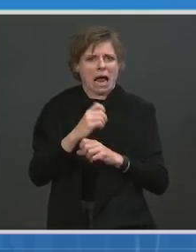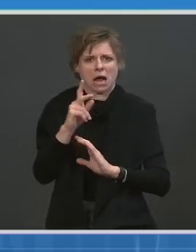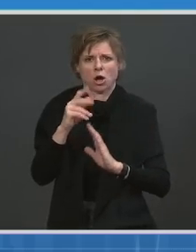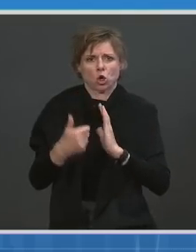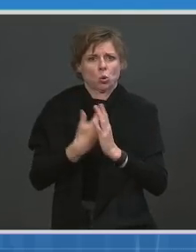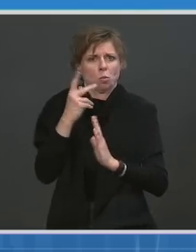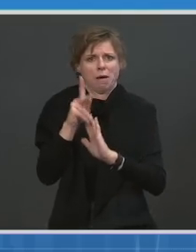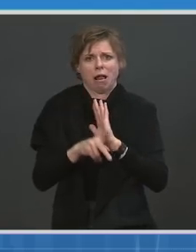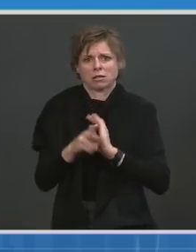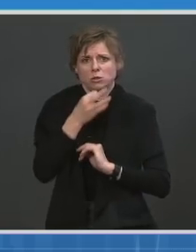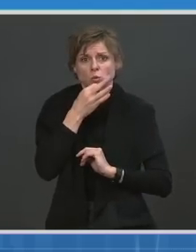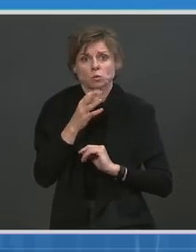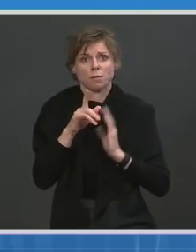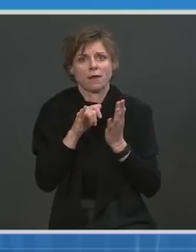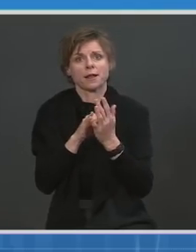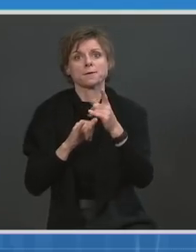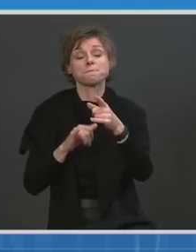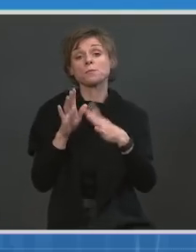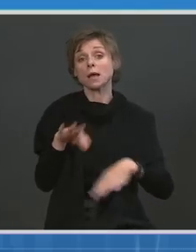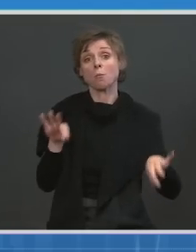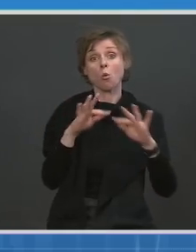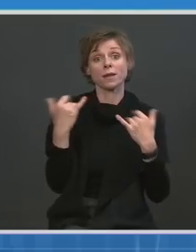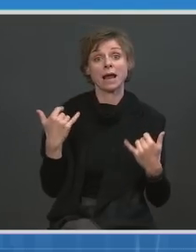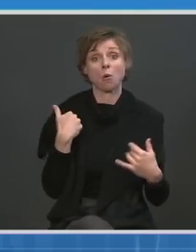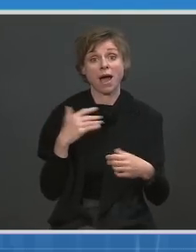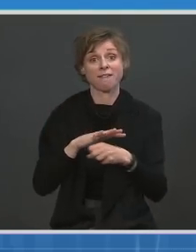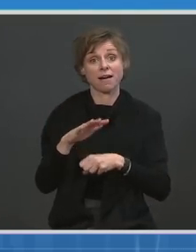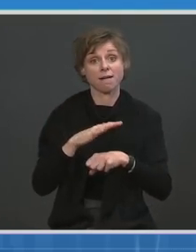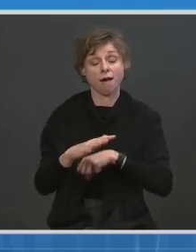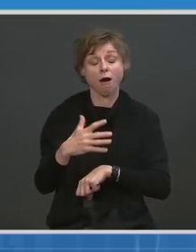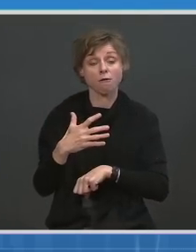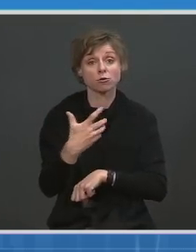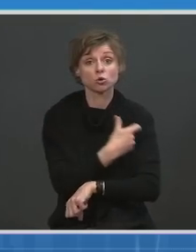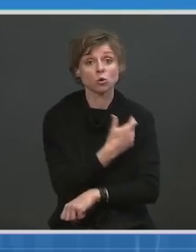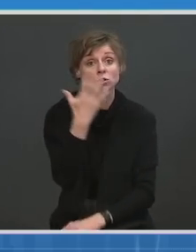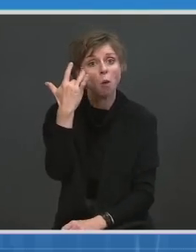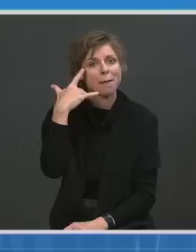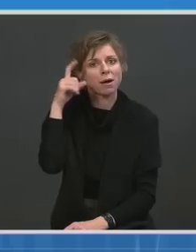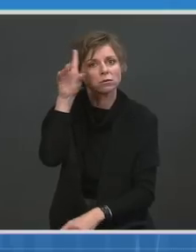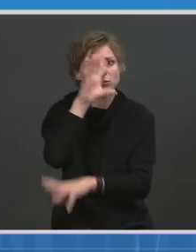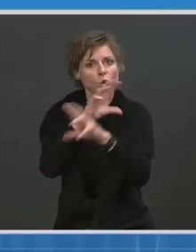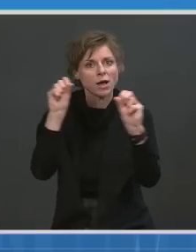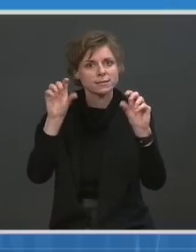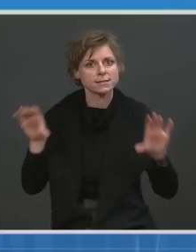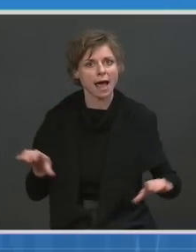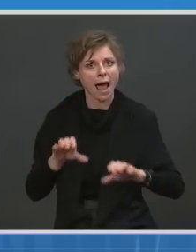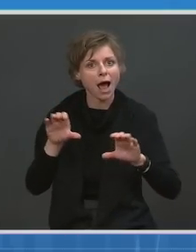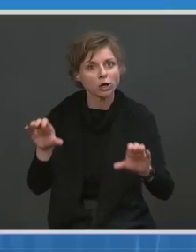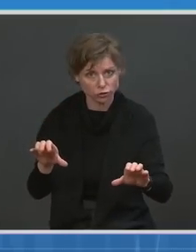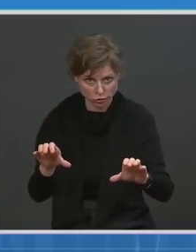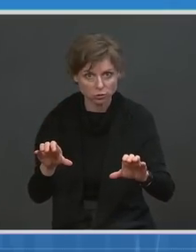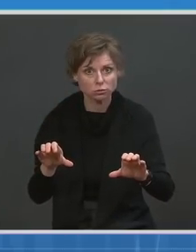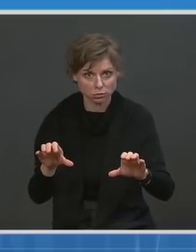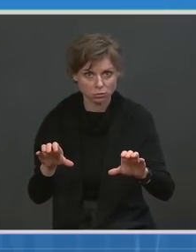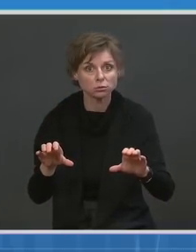we have enough doses now, driven by the President's action, for all adult Americans by the end of May.